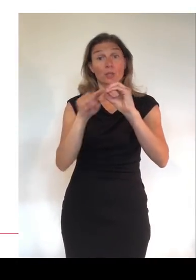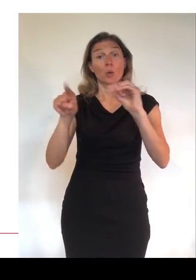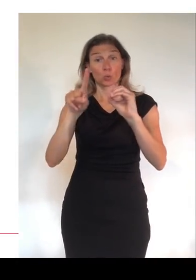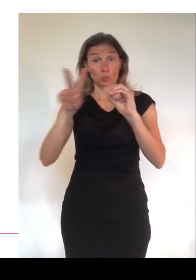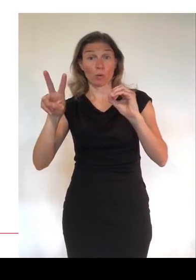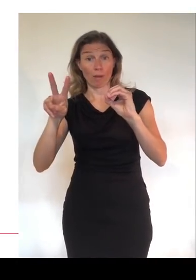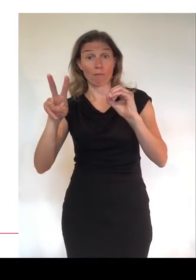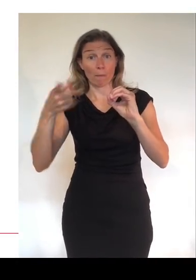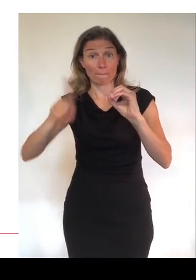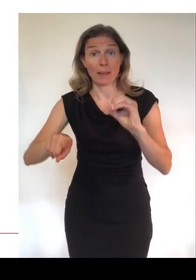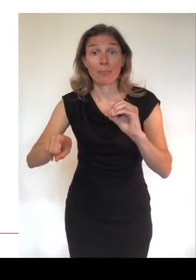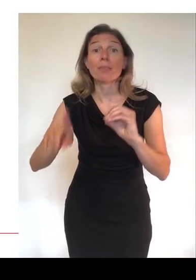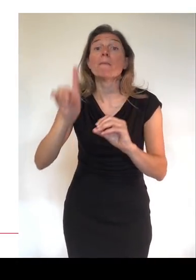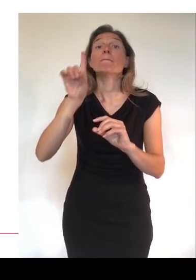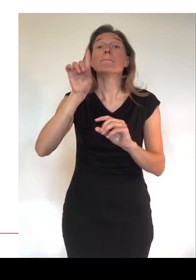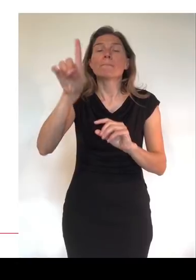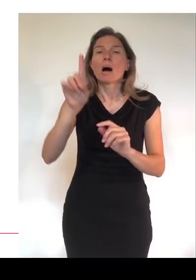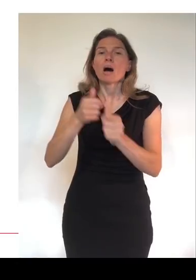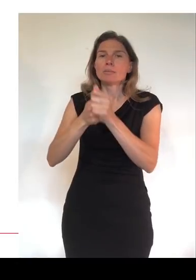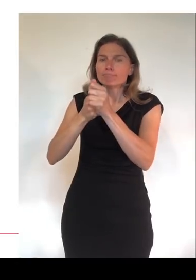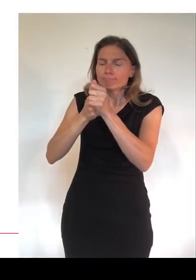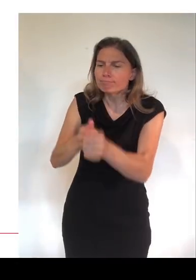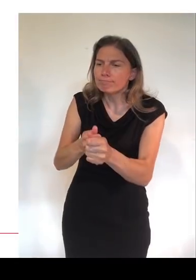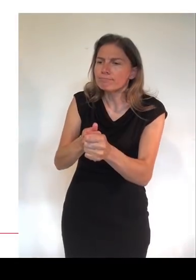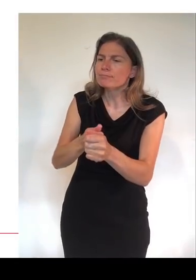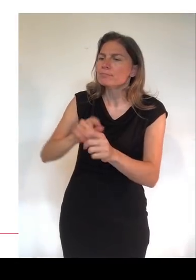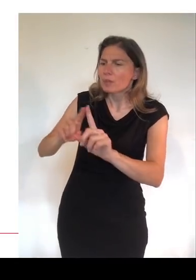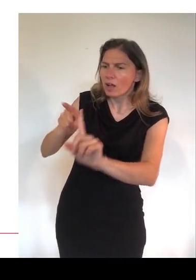opportunity to actually acquire a sign language and this resulted in an